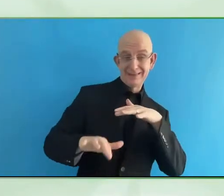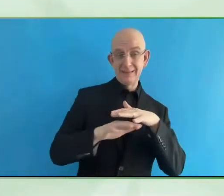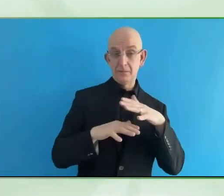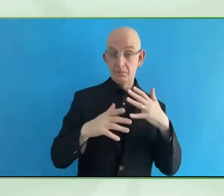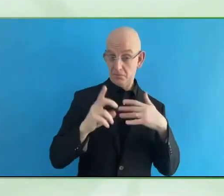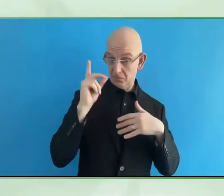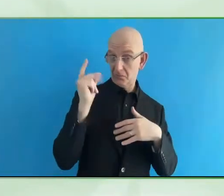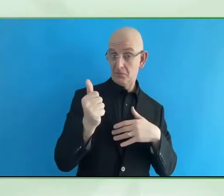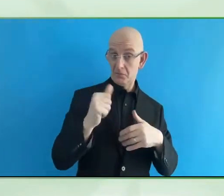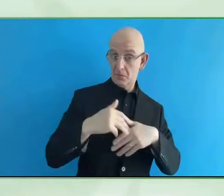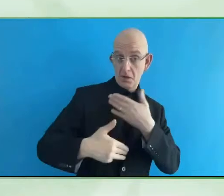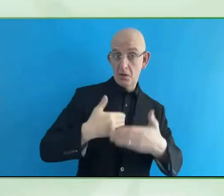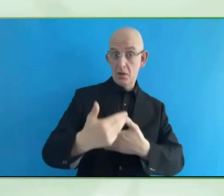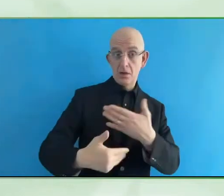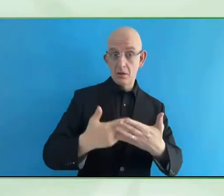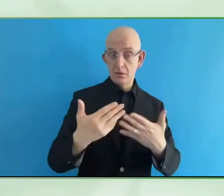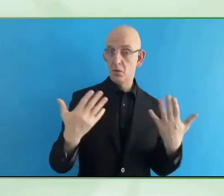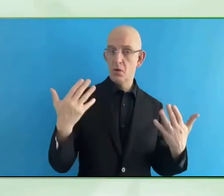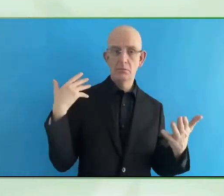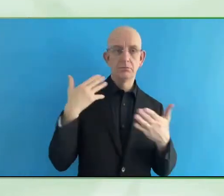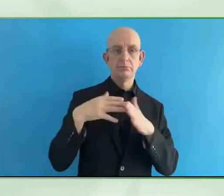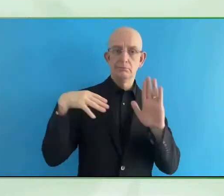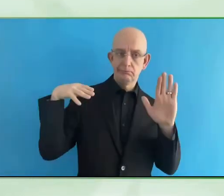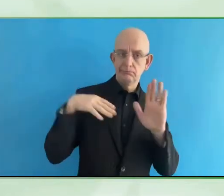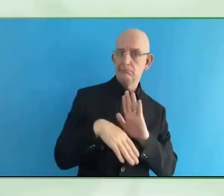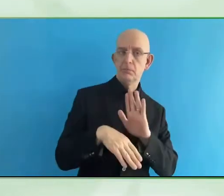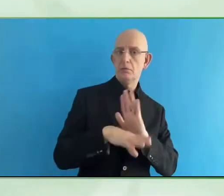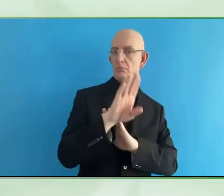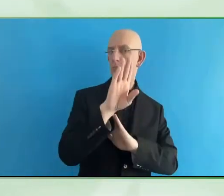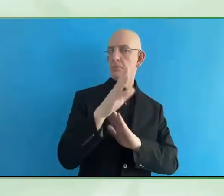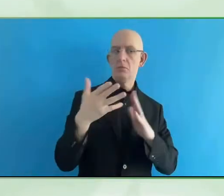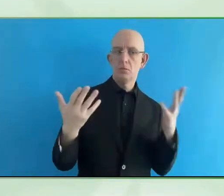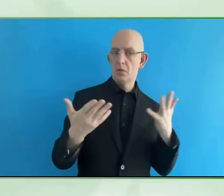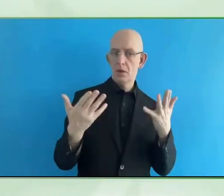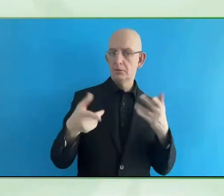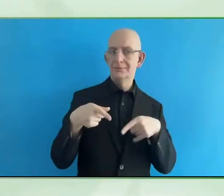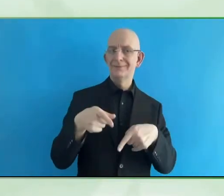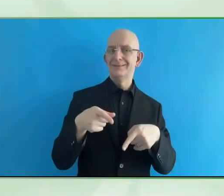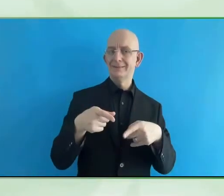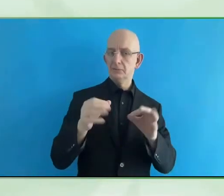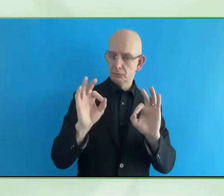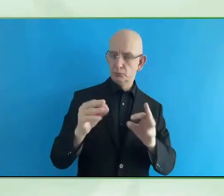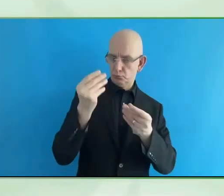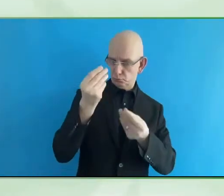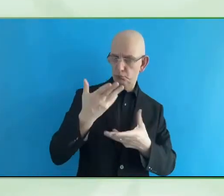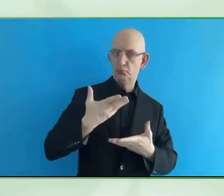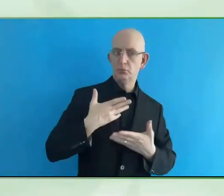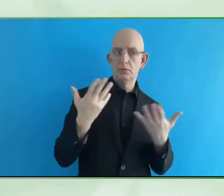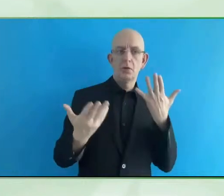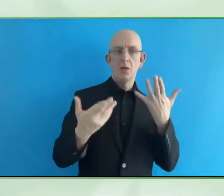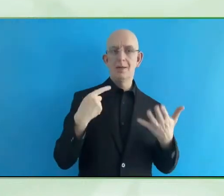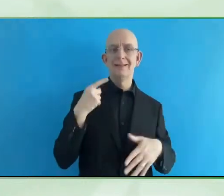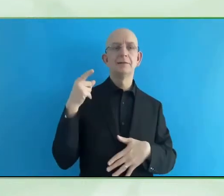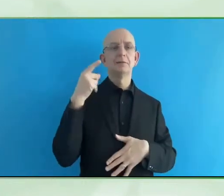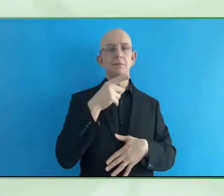The simple answer is yes. It is behind…